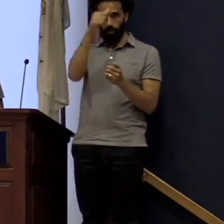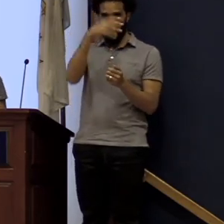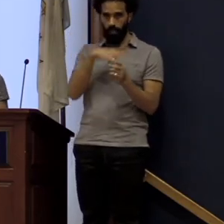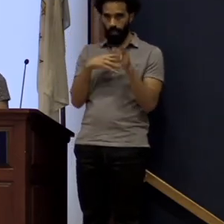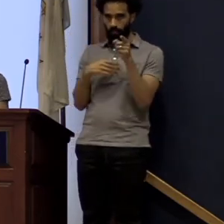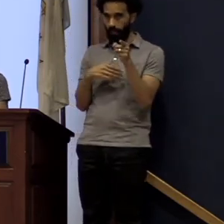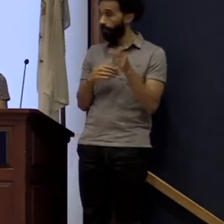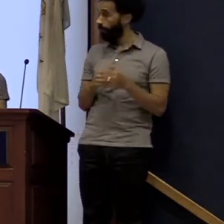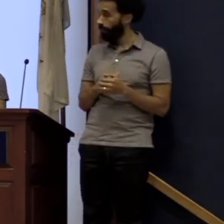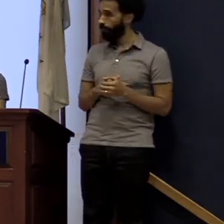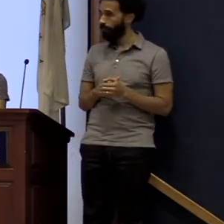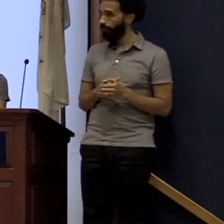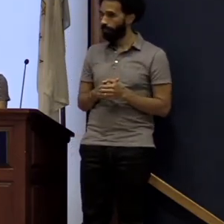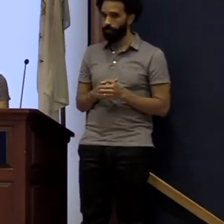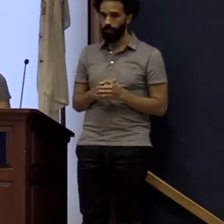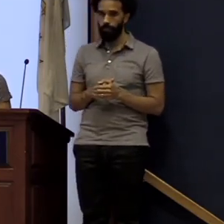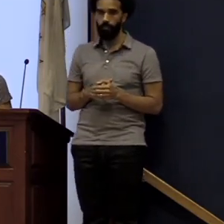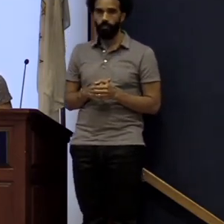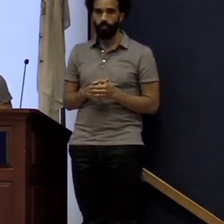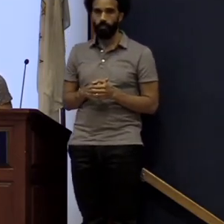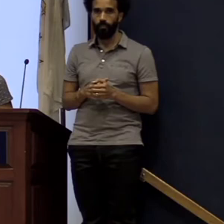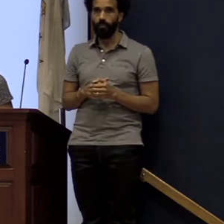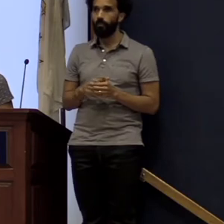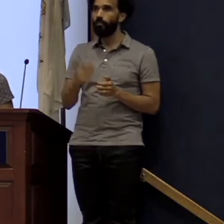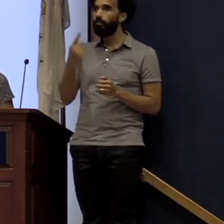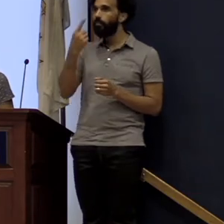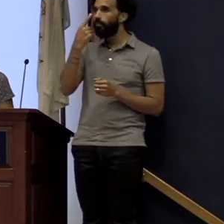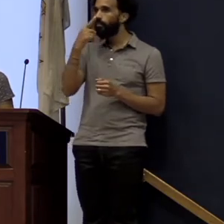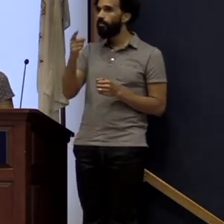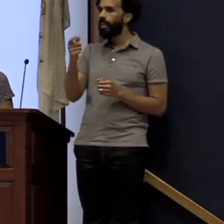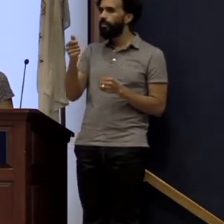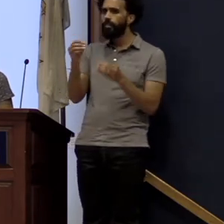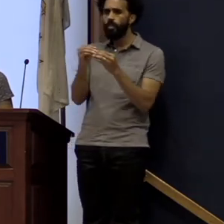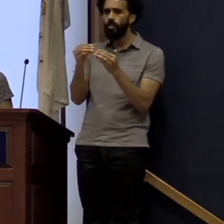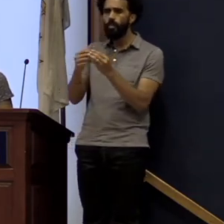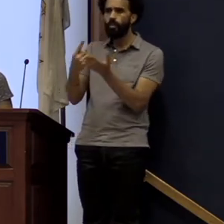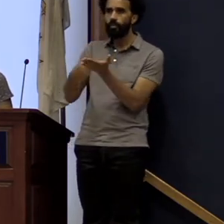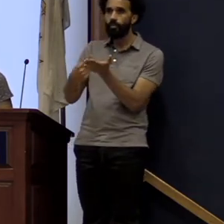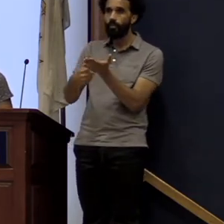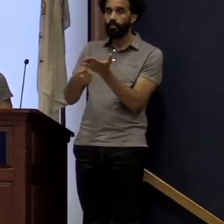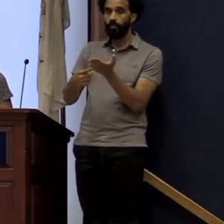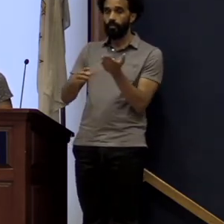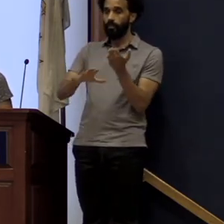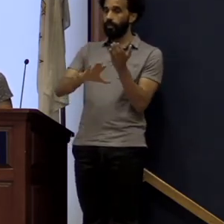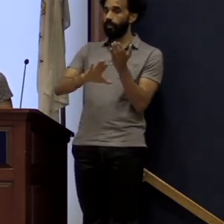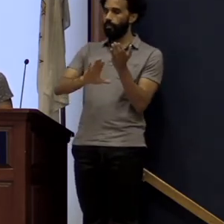Could you expand a little bit more on How you see children's development in this process?